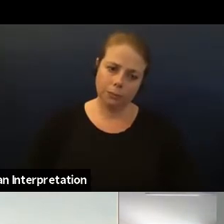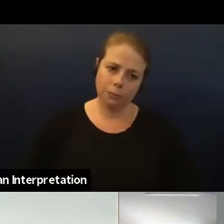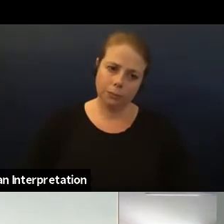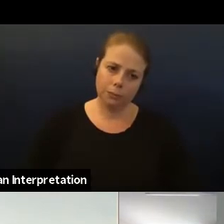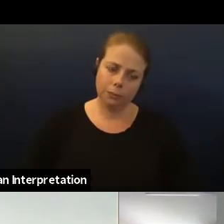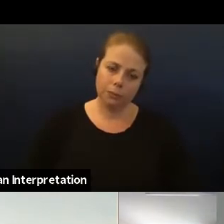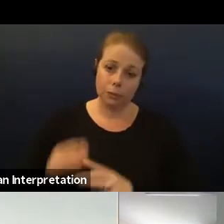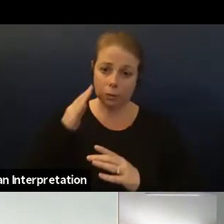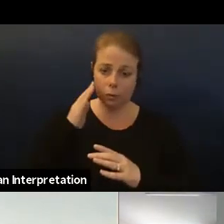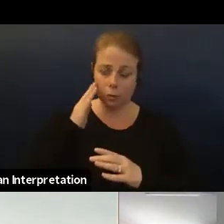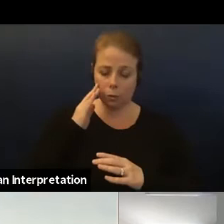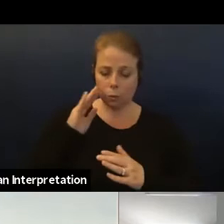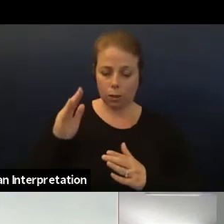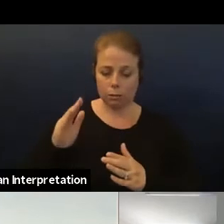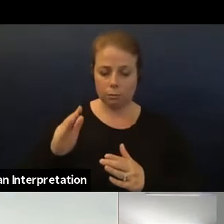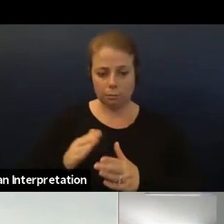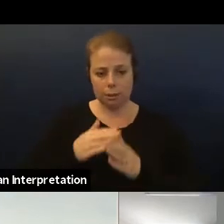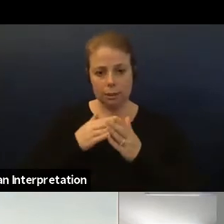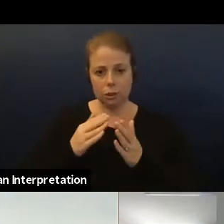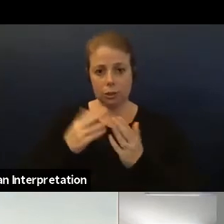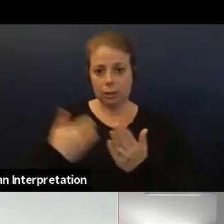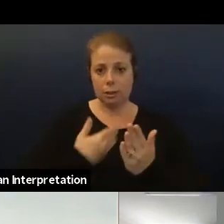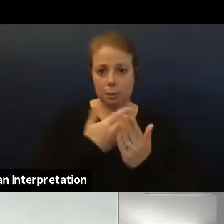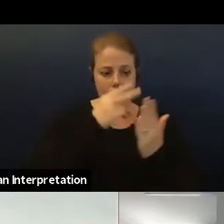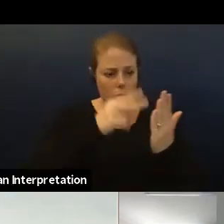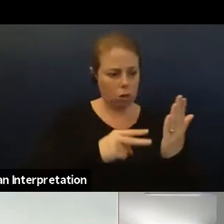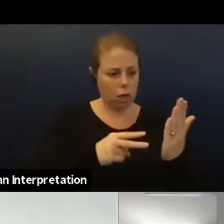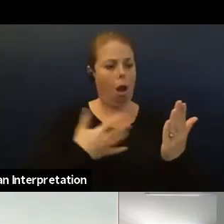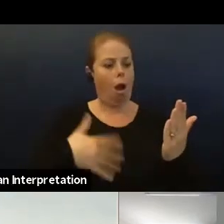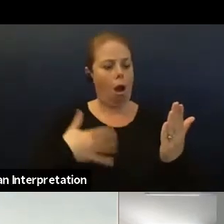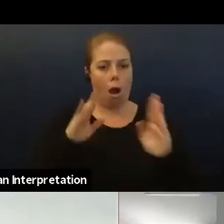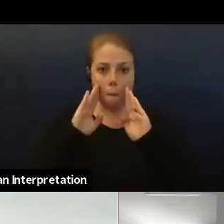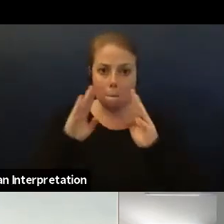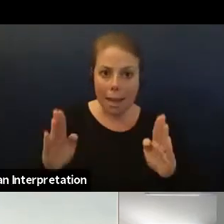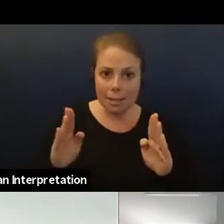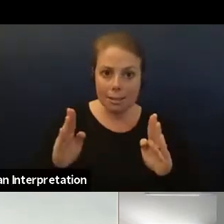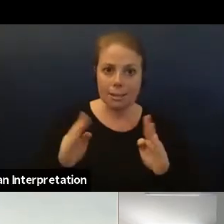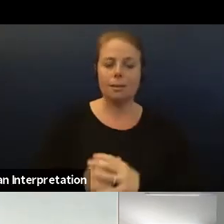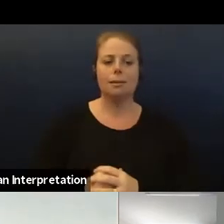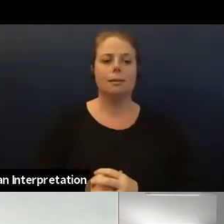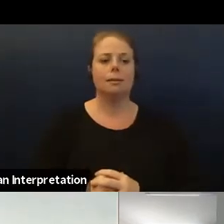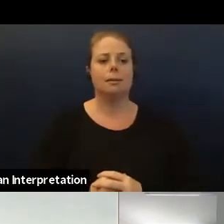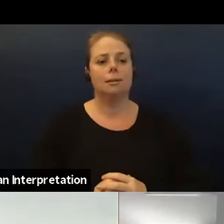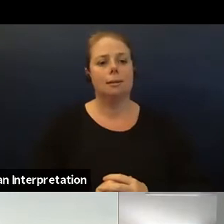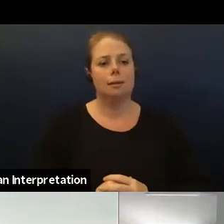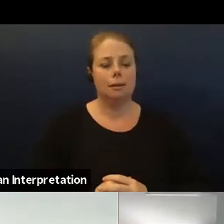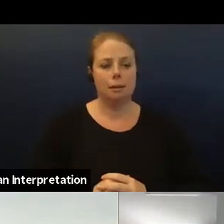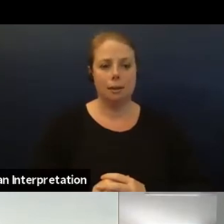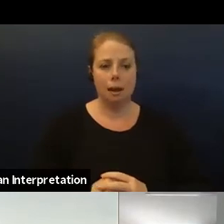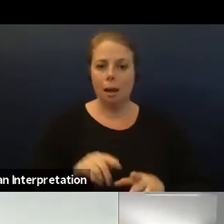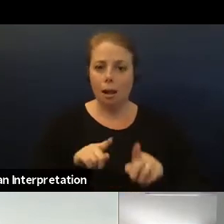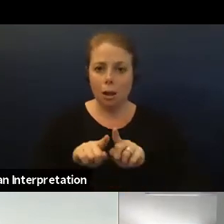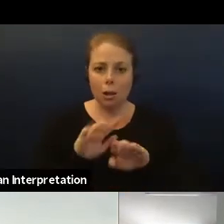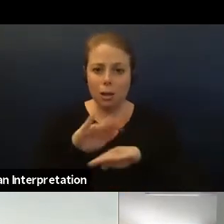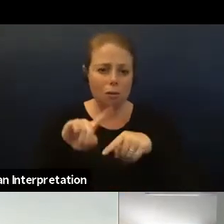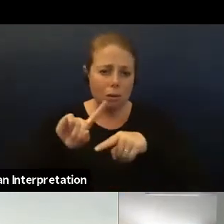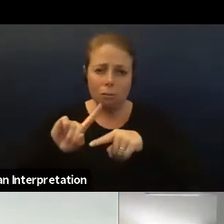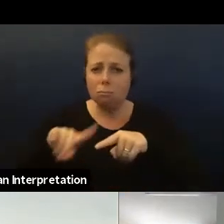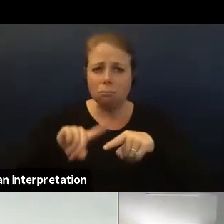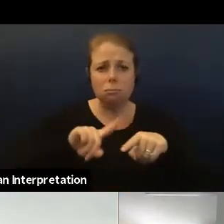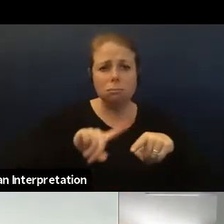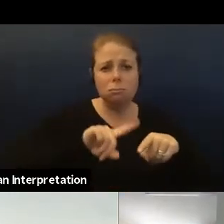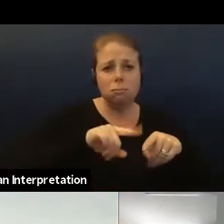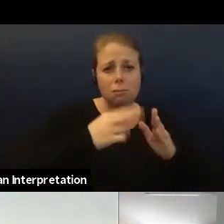was amazing, it was so amazing to learn about all these different arts projects happening across the